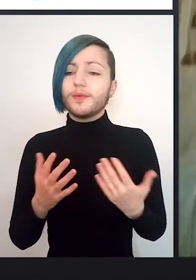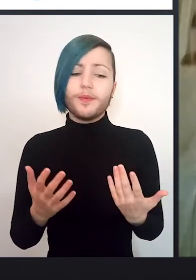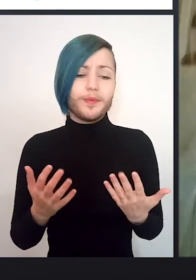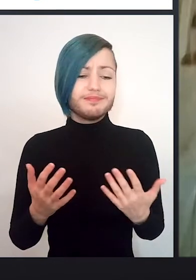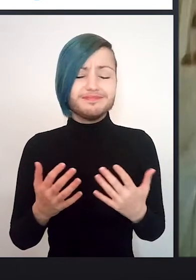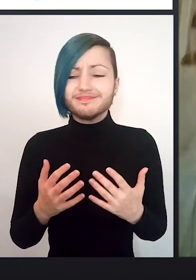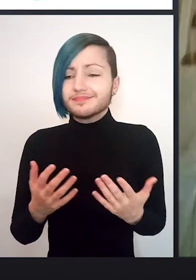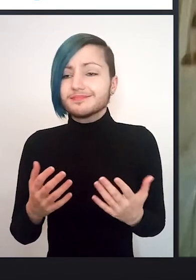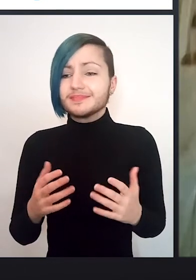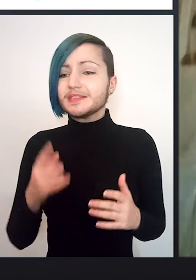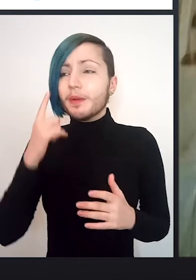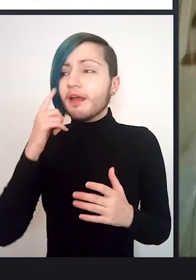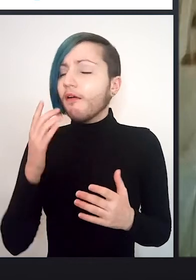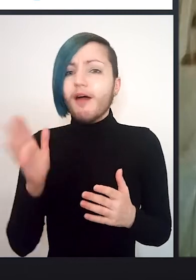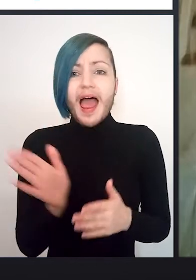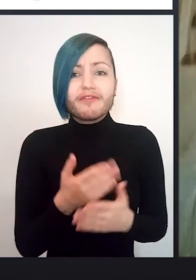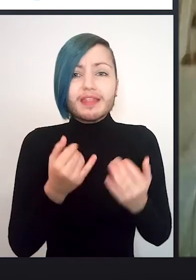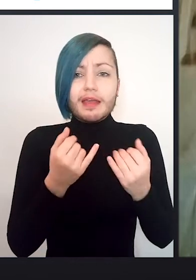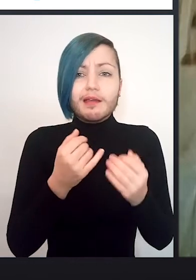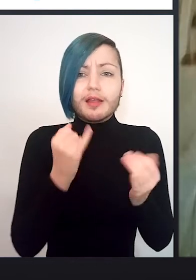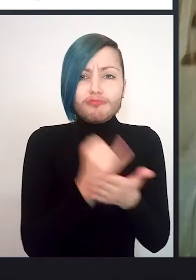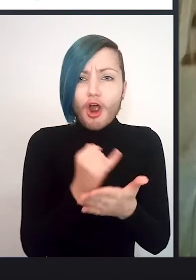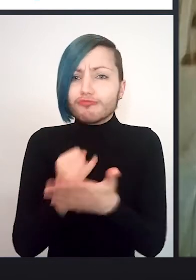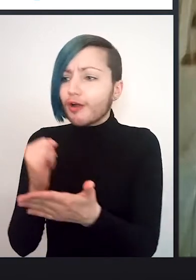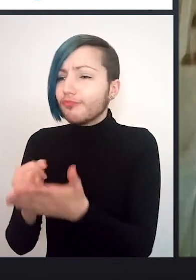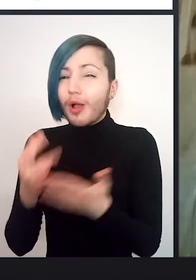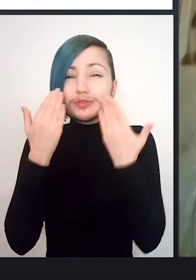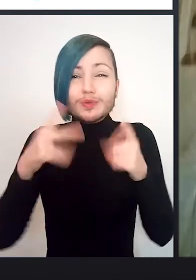you feel that things are going wrong and you don't know how they're gonna get fixed.